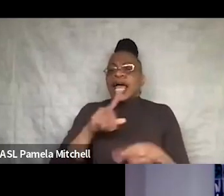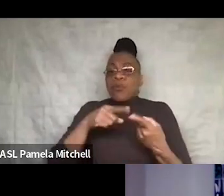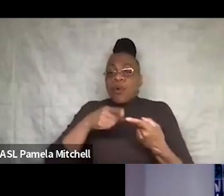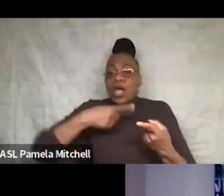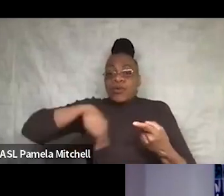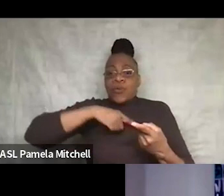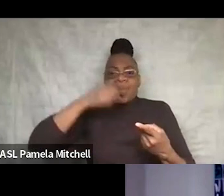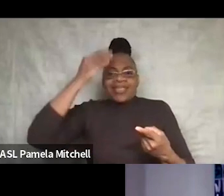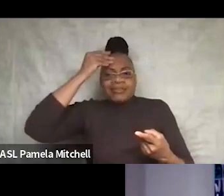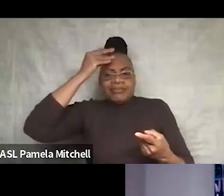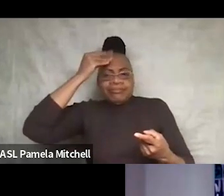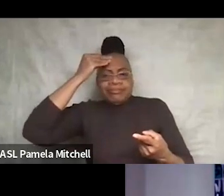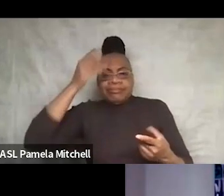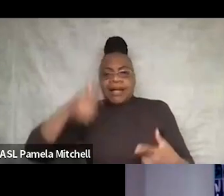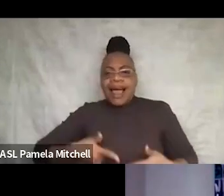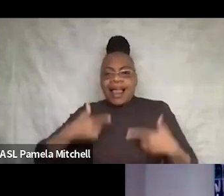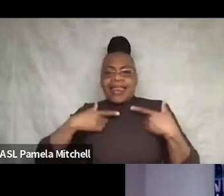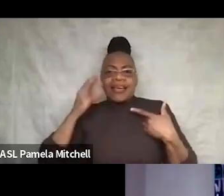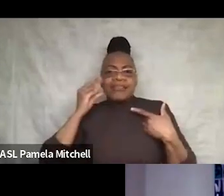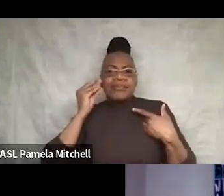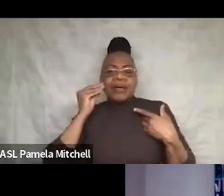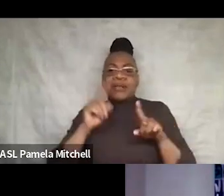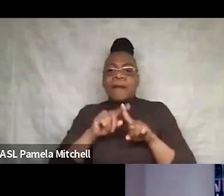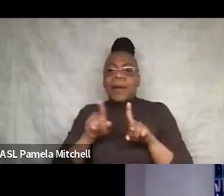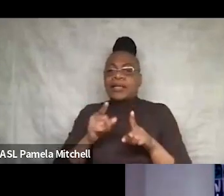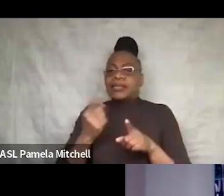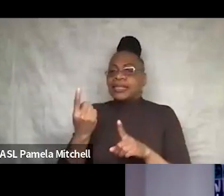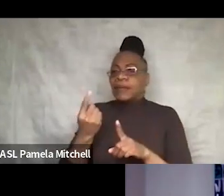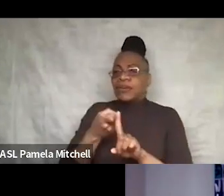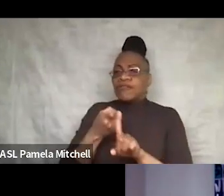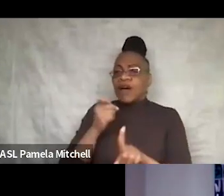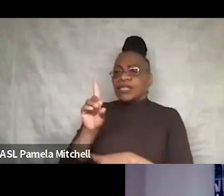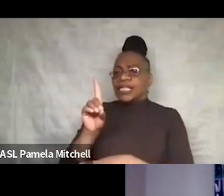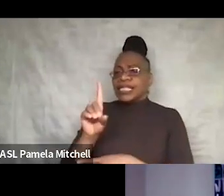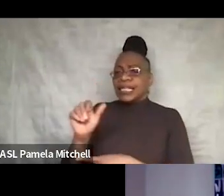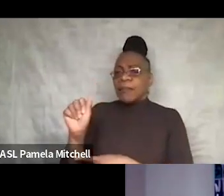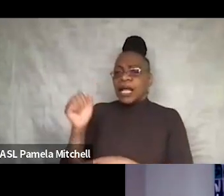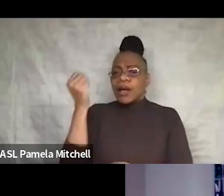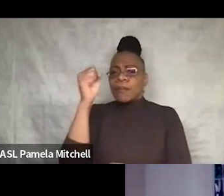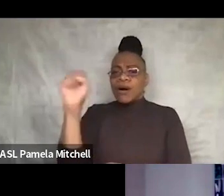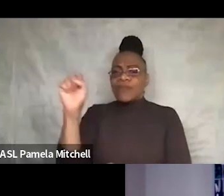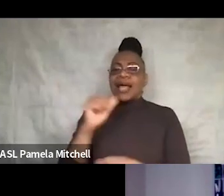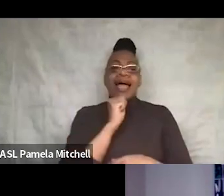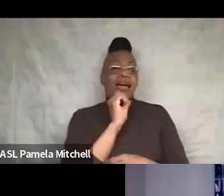you know, there's the saying that comes out of the disabilities movement, you know, nothing without us, right, for us.